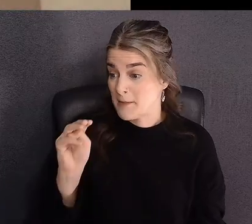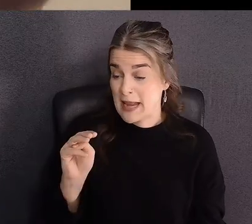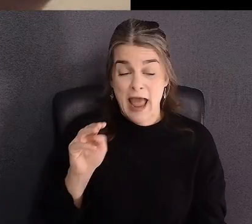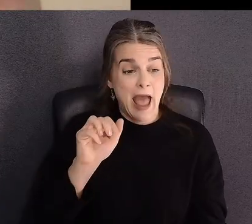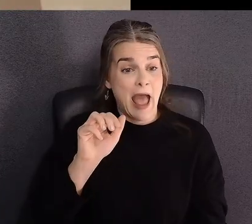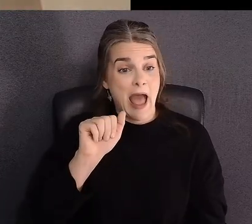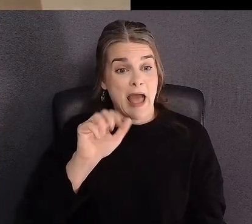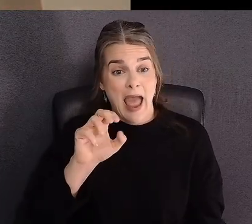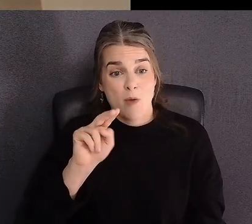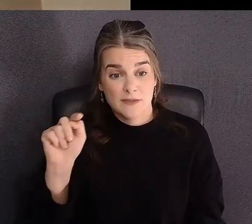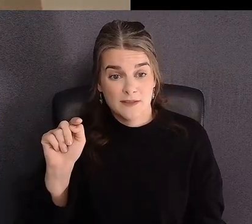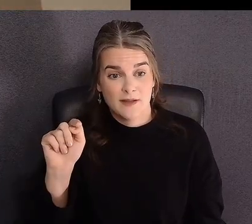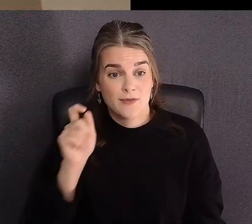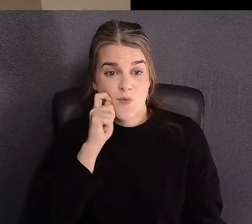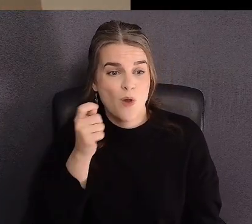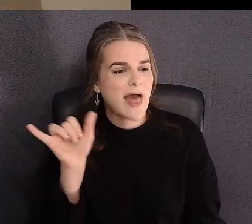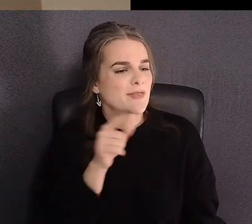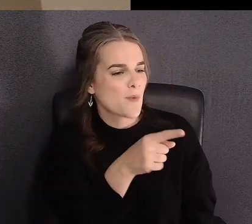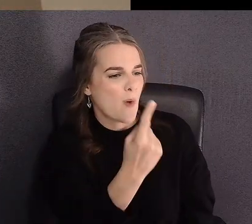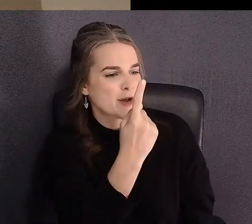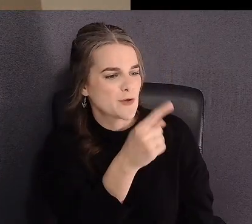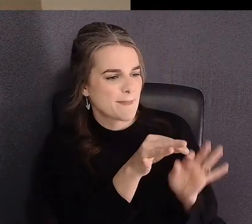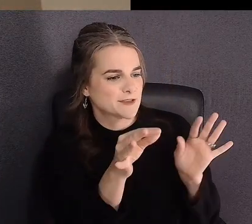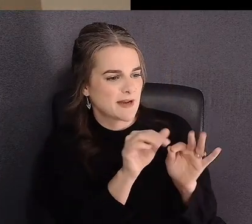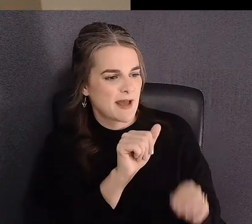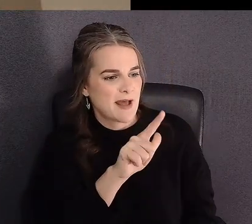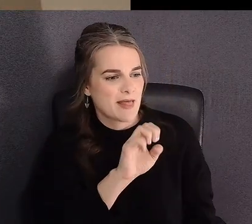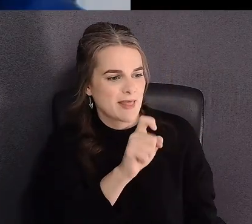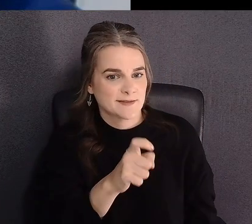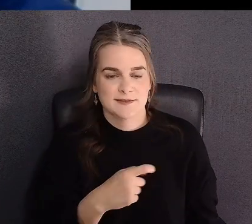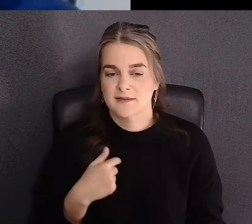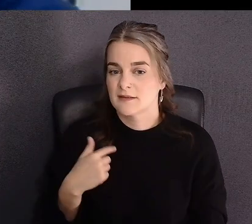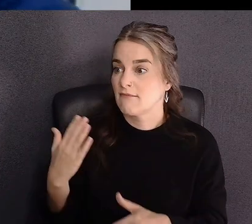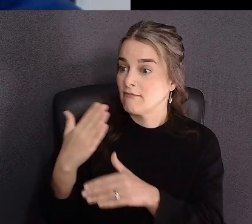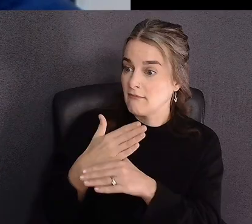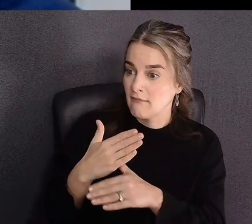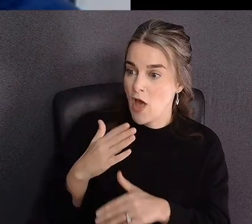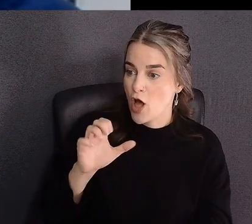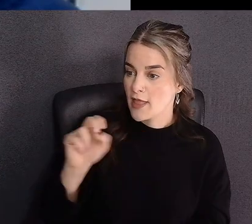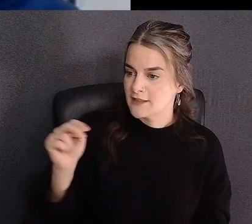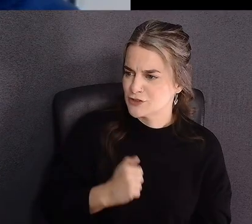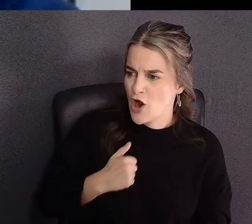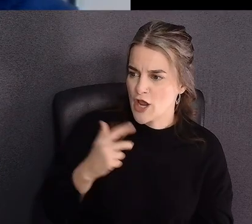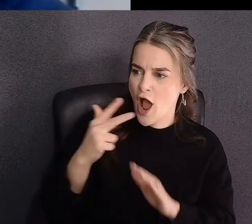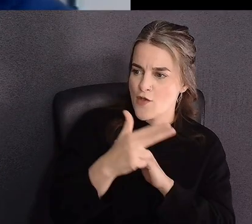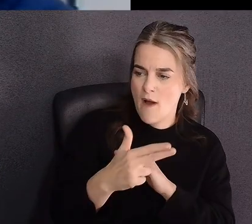like the one you mentioned, Alex, or any-- What we have tried-- sorry to cut you off. No, go for it.